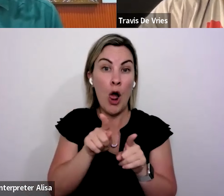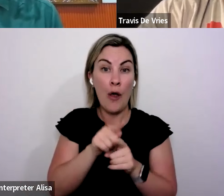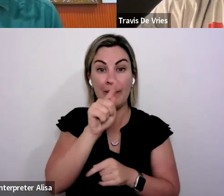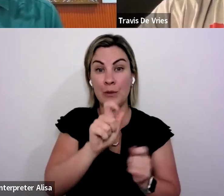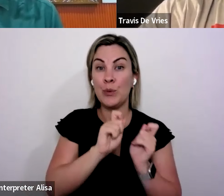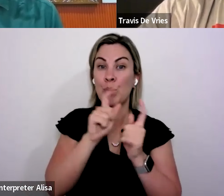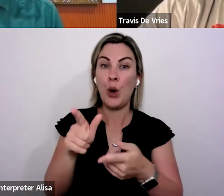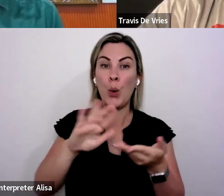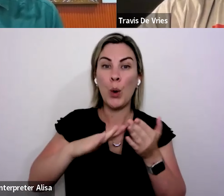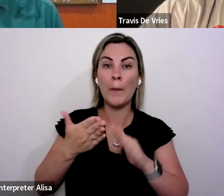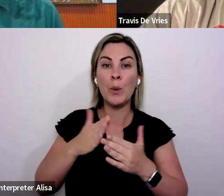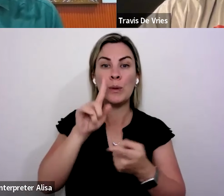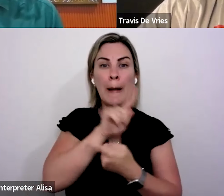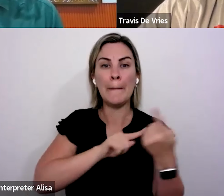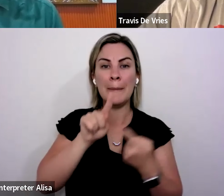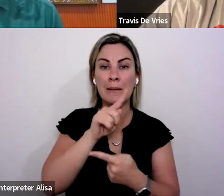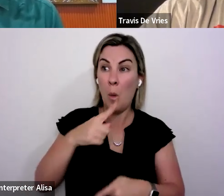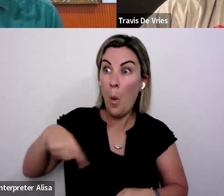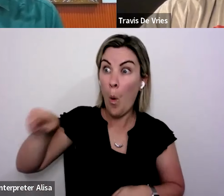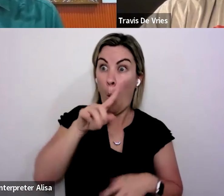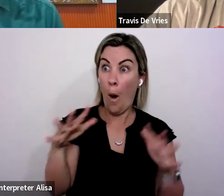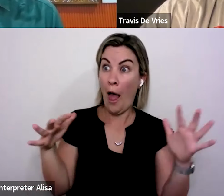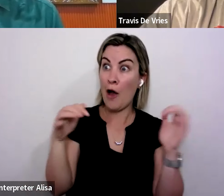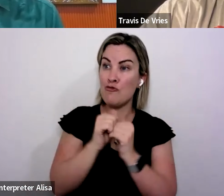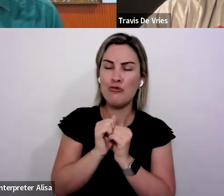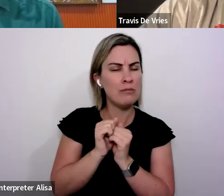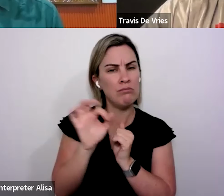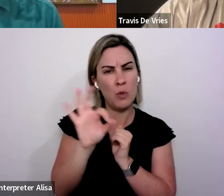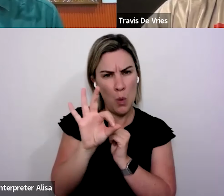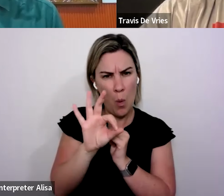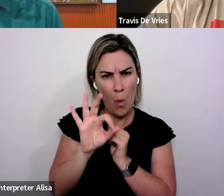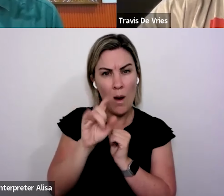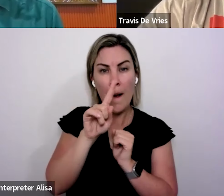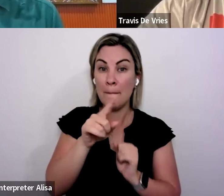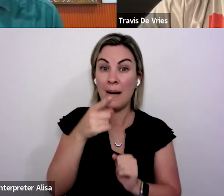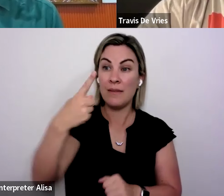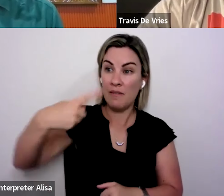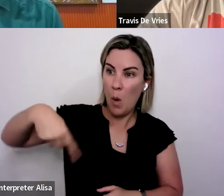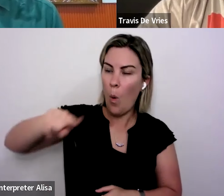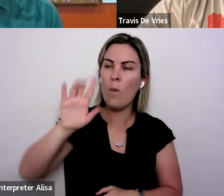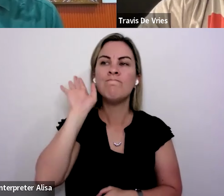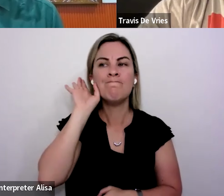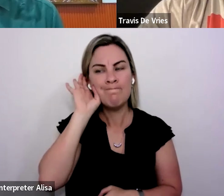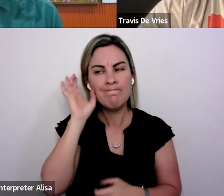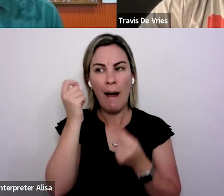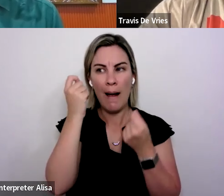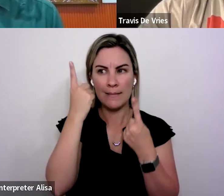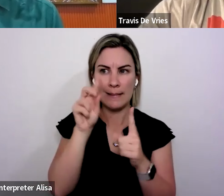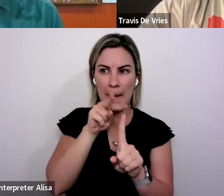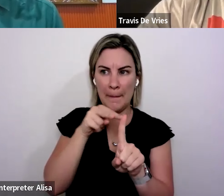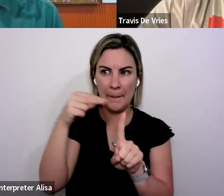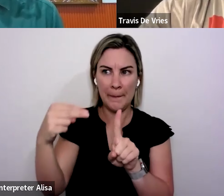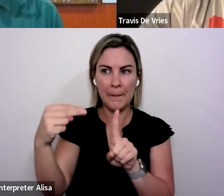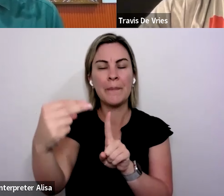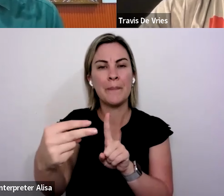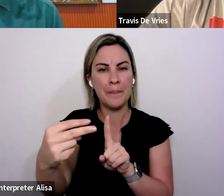But it's about ensuring that everyone is heard and understood and is kind of buys into the project in that way.